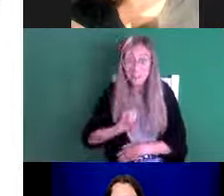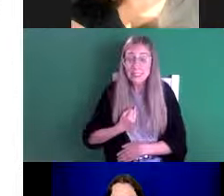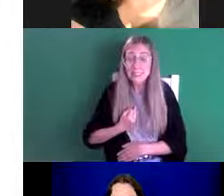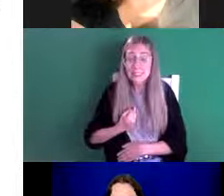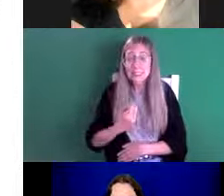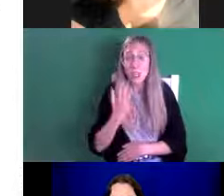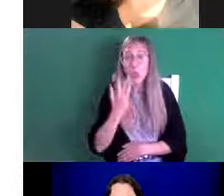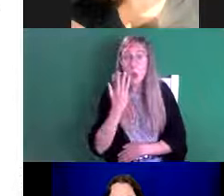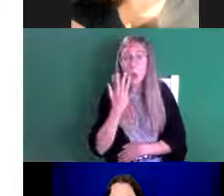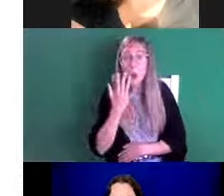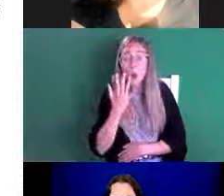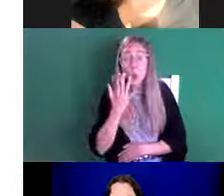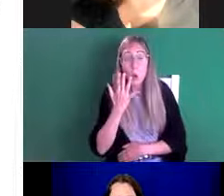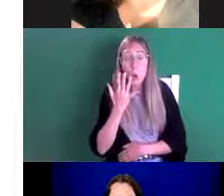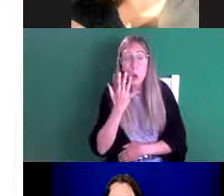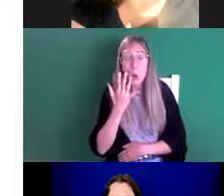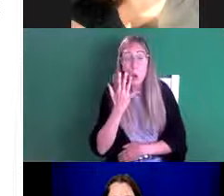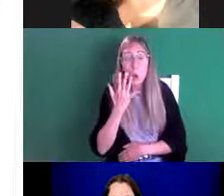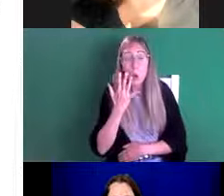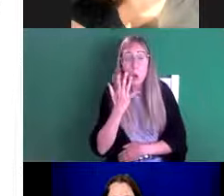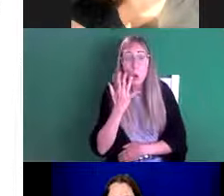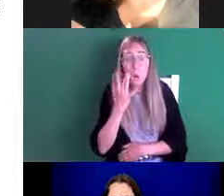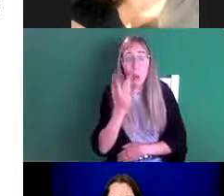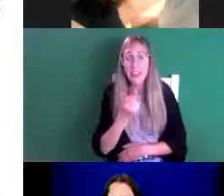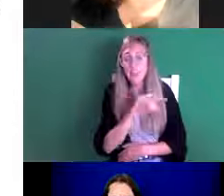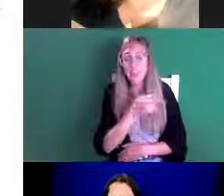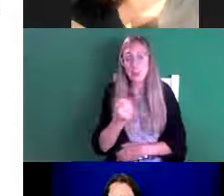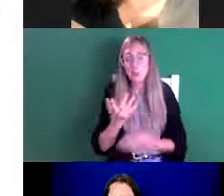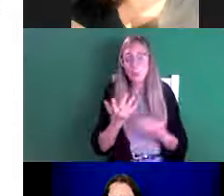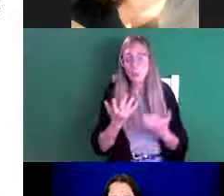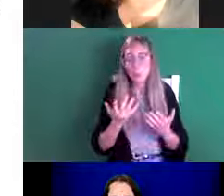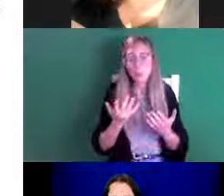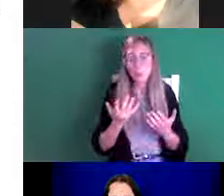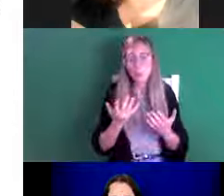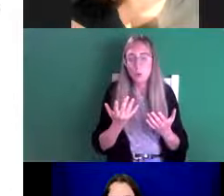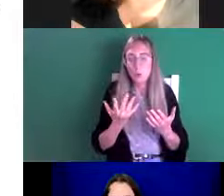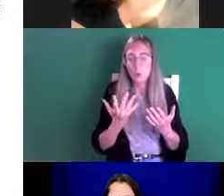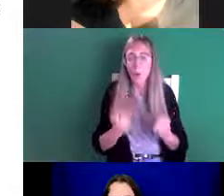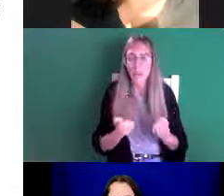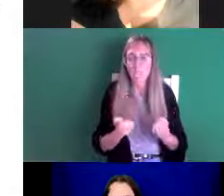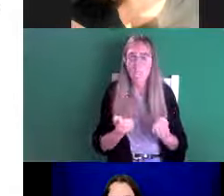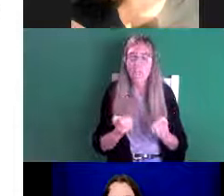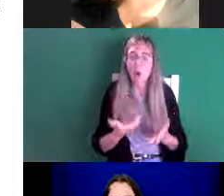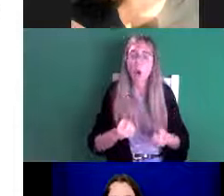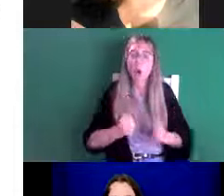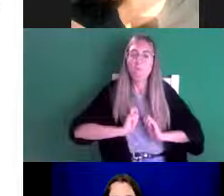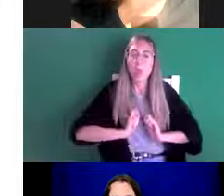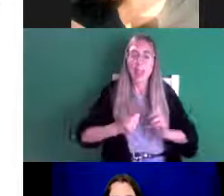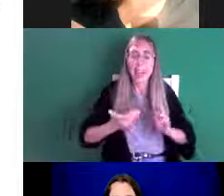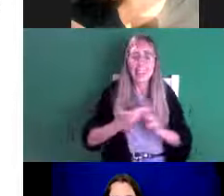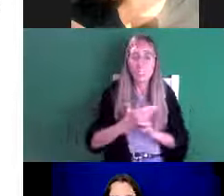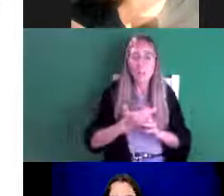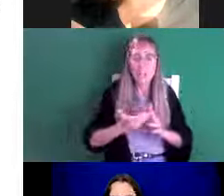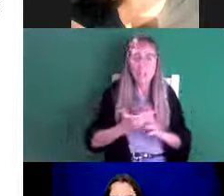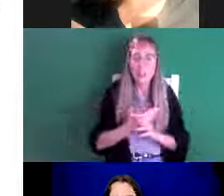that out if you get offered the uh intervention but you can't afford to take it out in advance